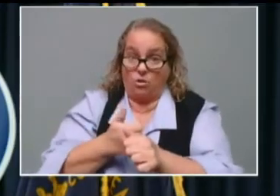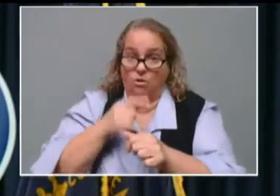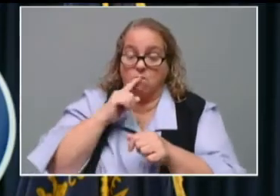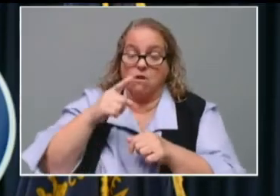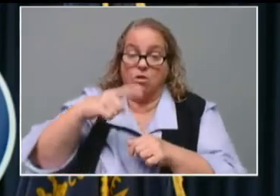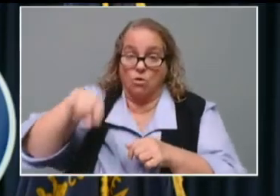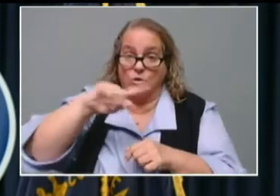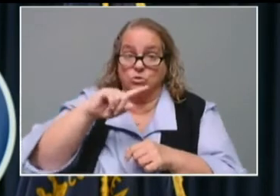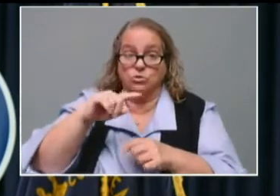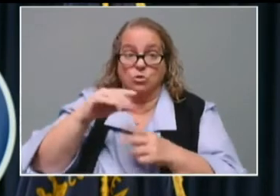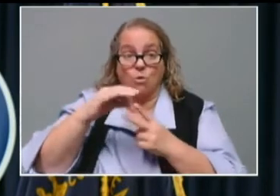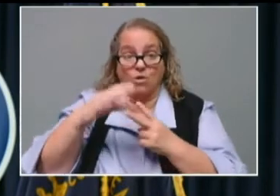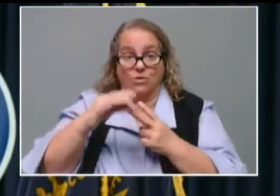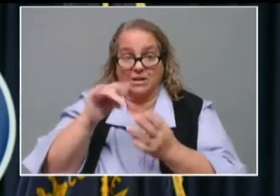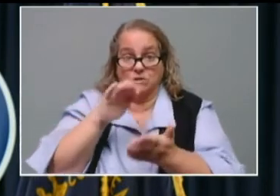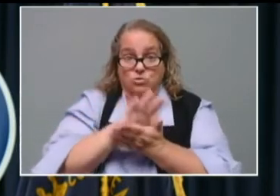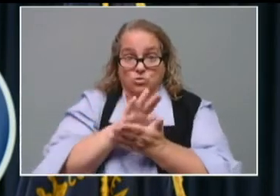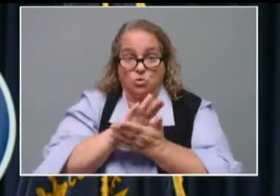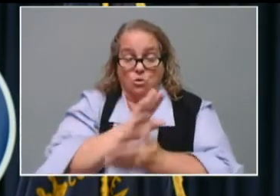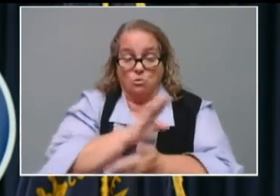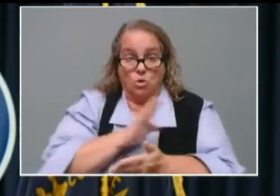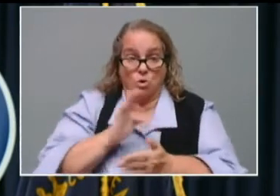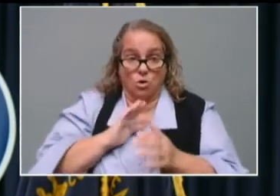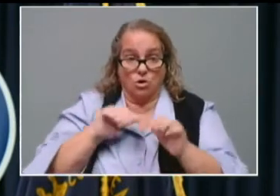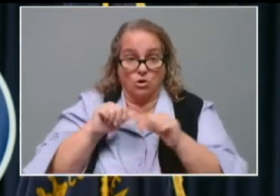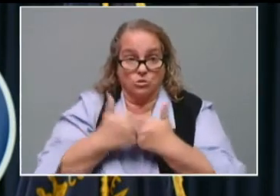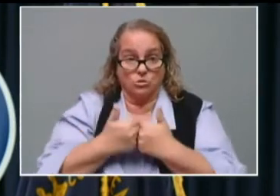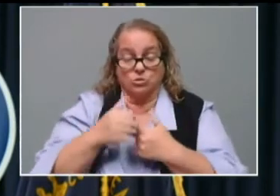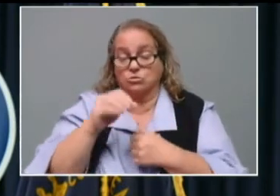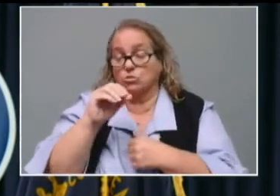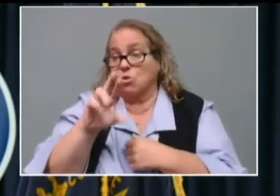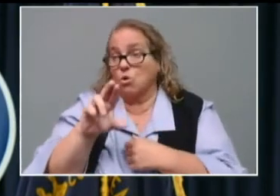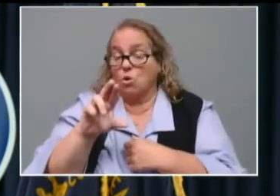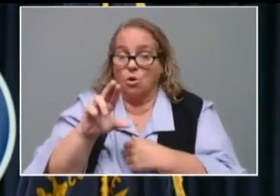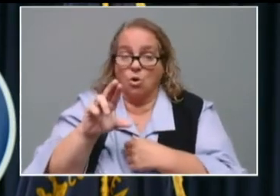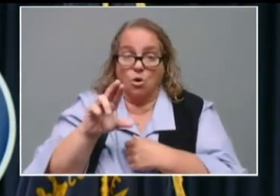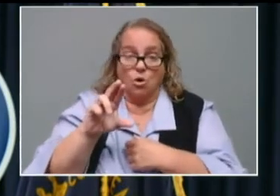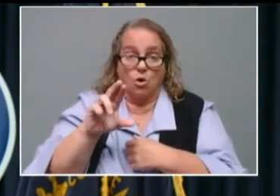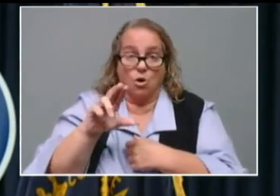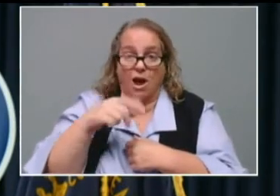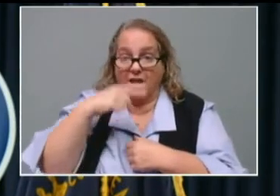school board association or or or al I think you guys are doing this to of of